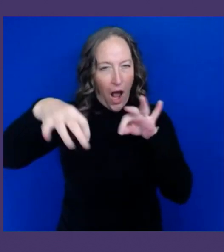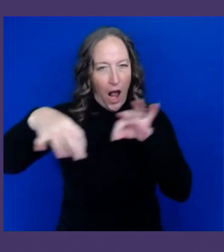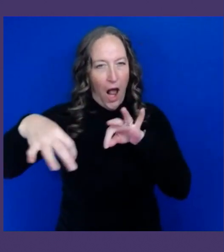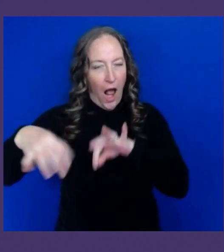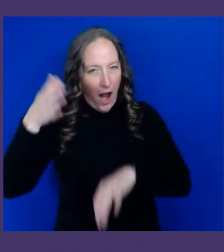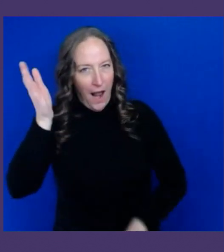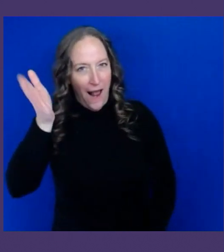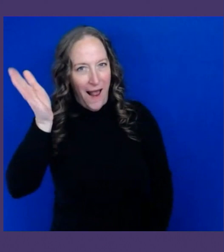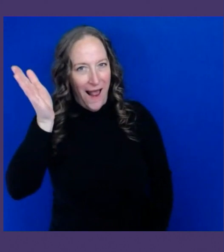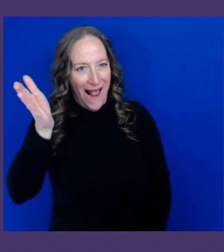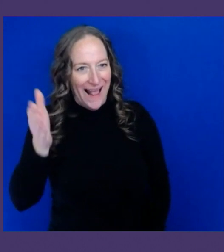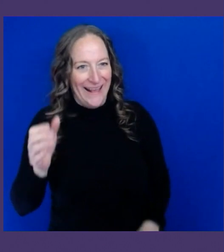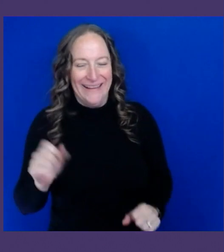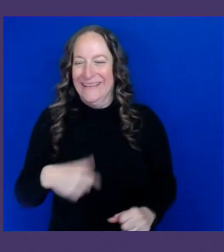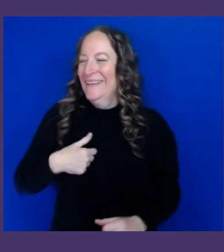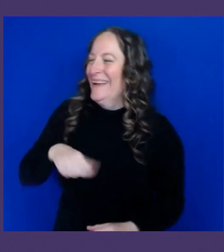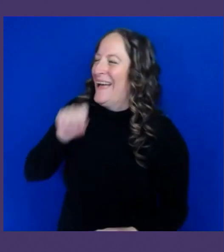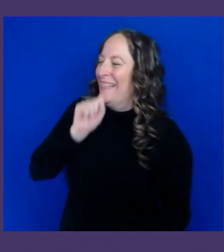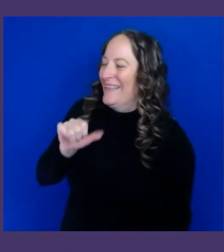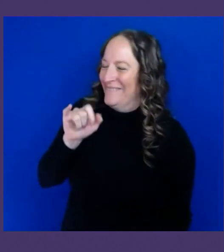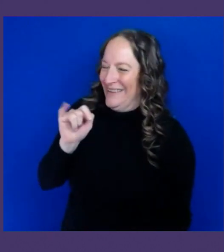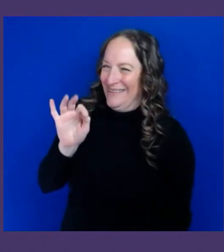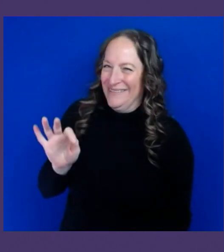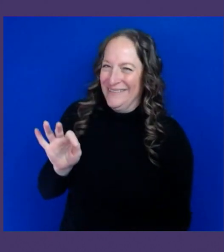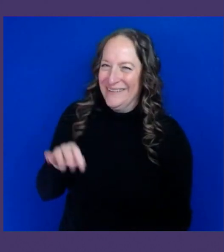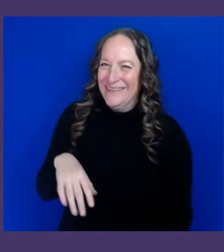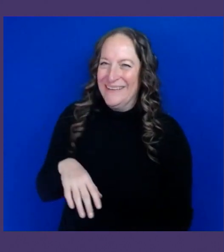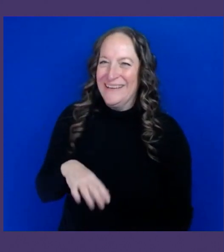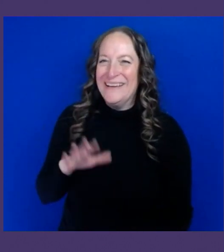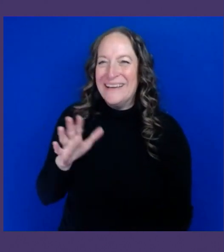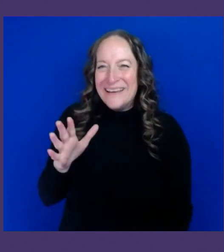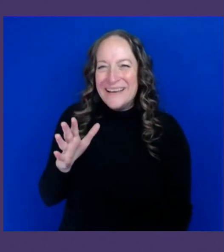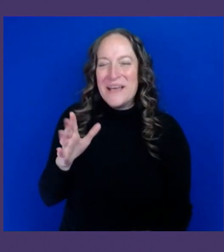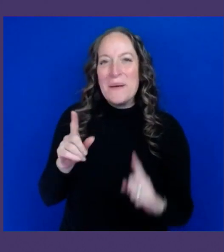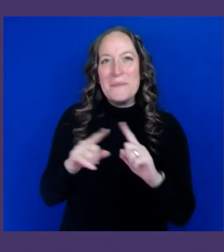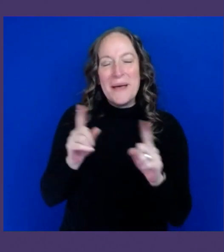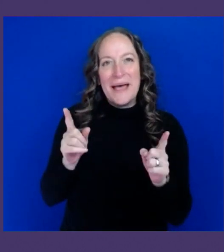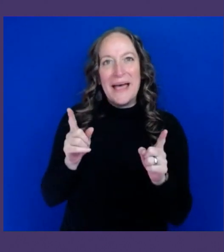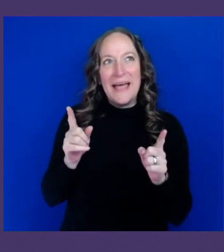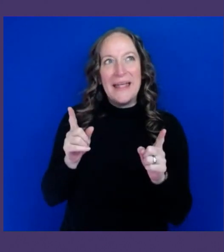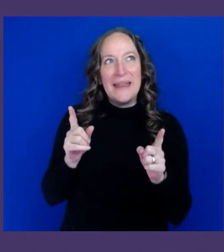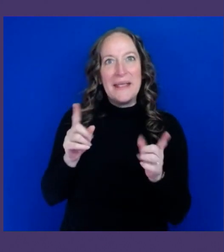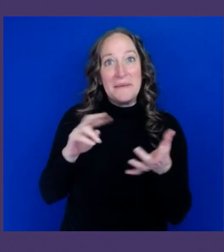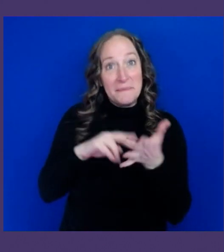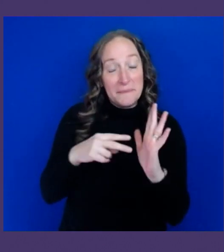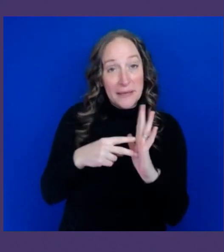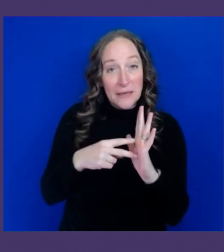Jamie Dean: I love it. But that leaves us with a harder question in some ways for Stephanie,